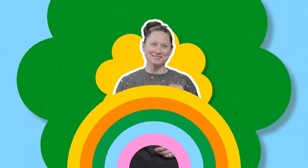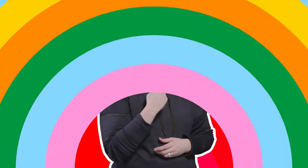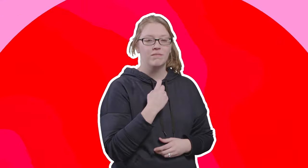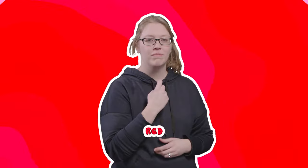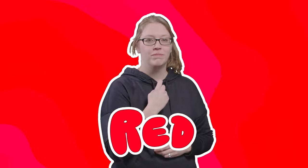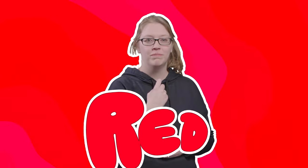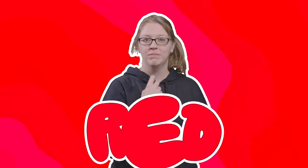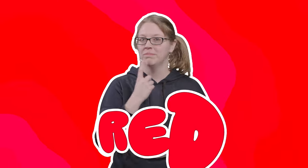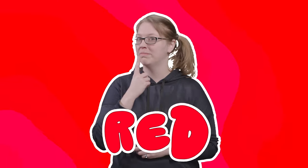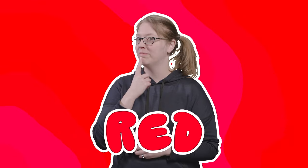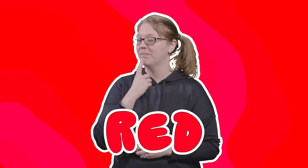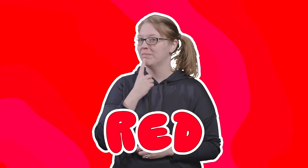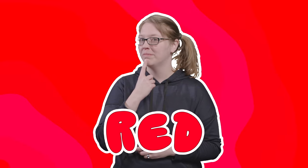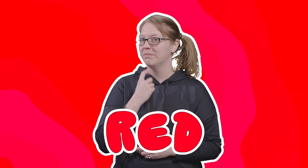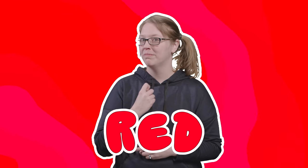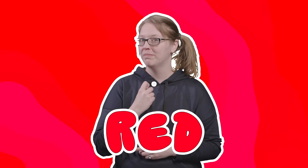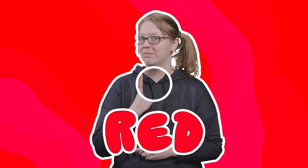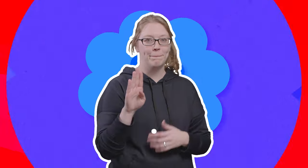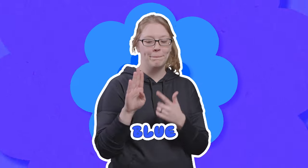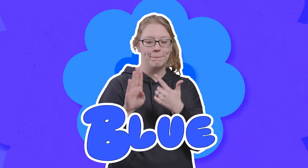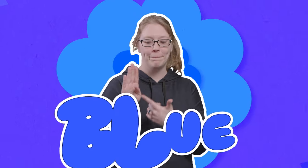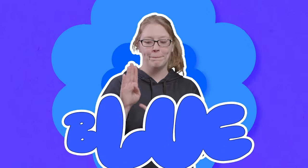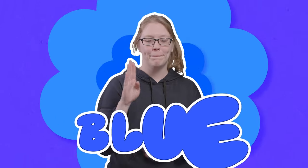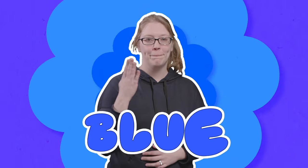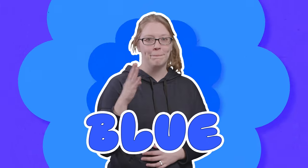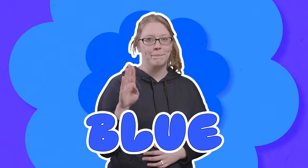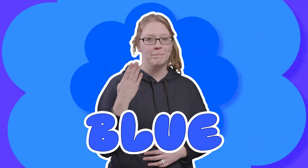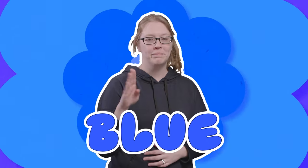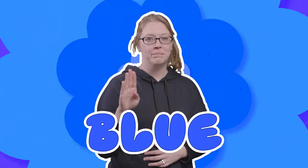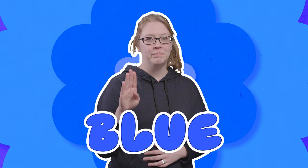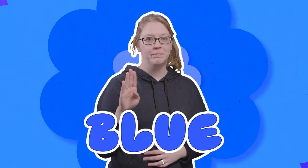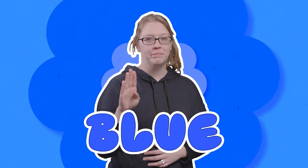Red Blue